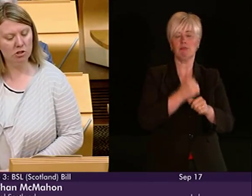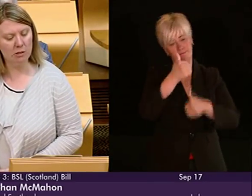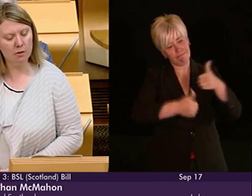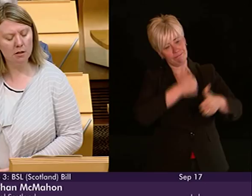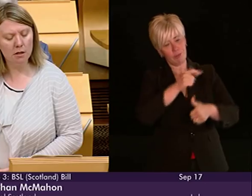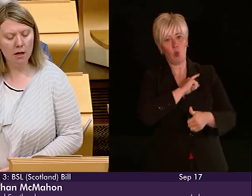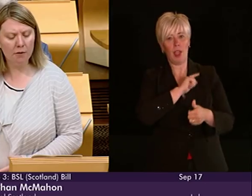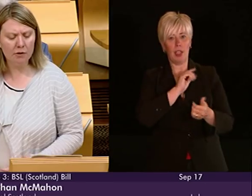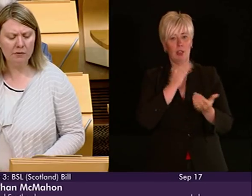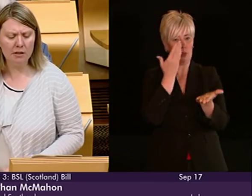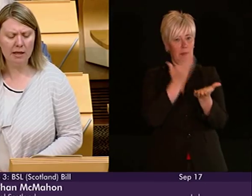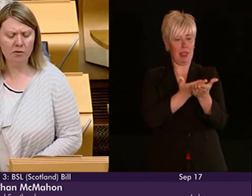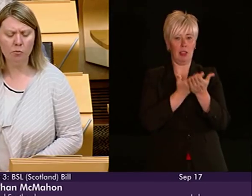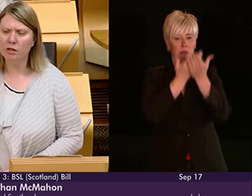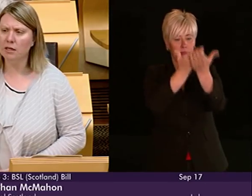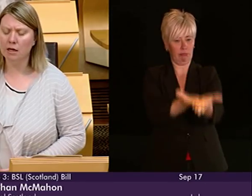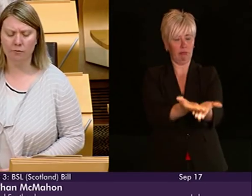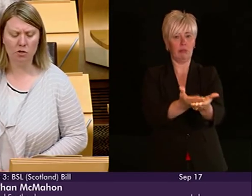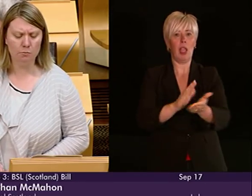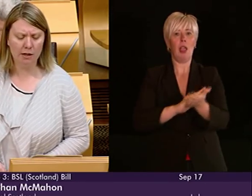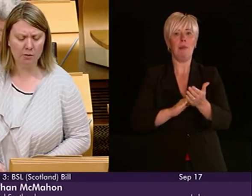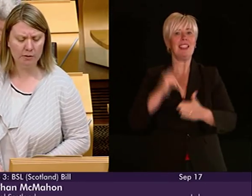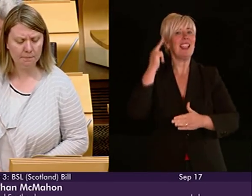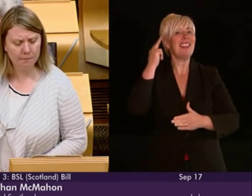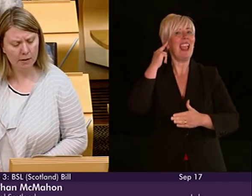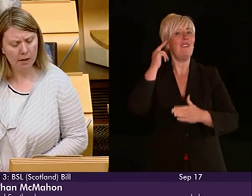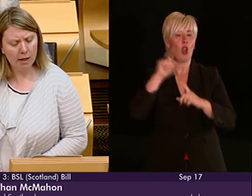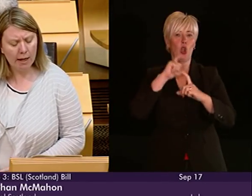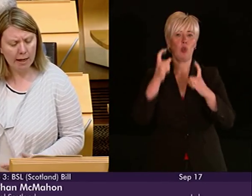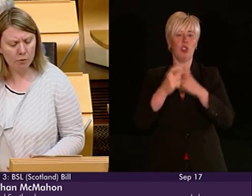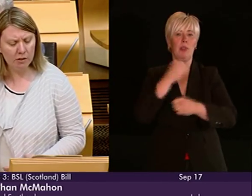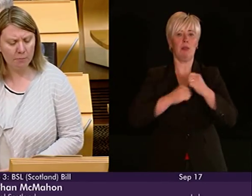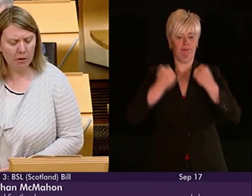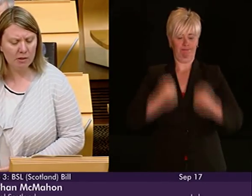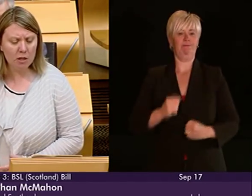to the chamber and on giving the deaf community a voice in Parliament. I know that the bill